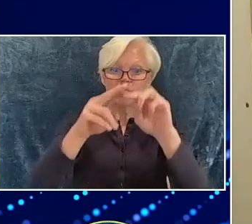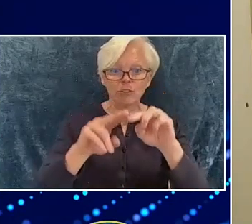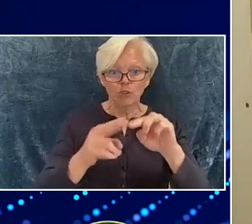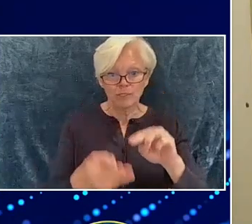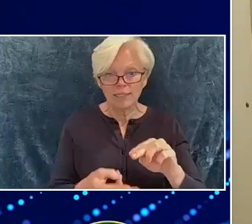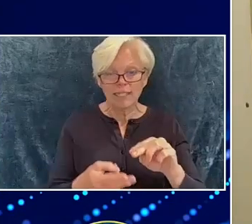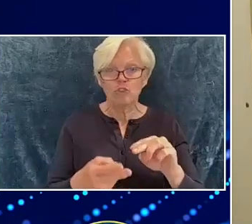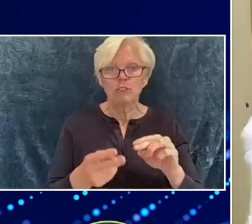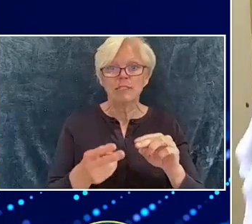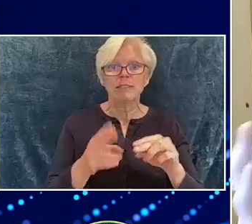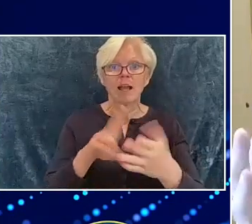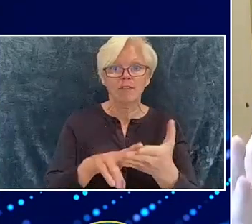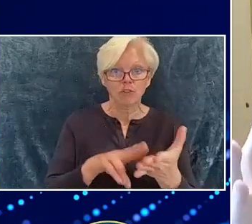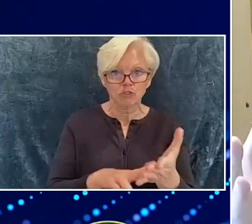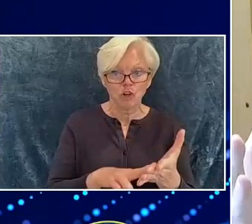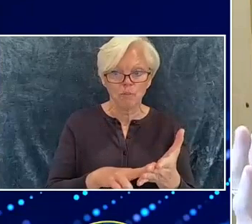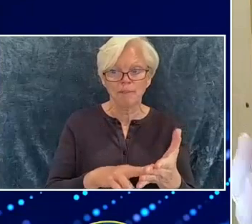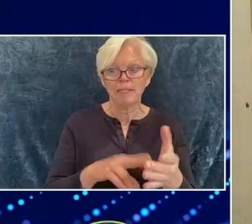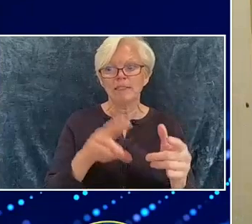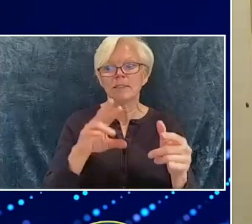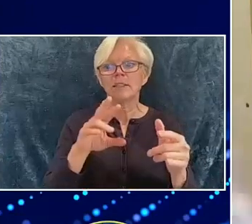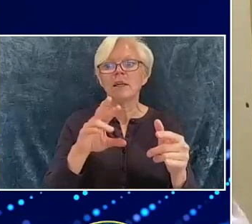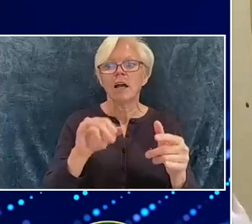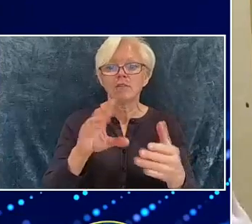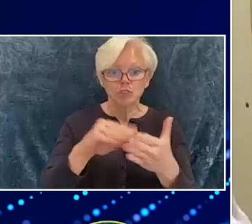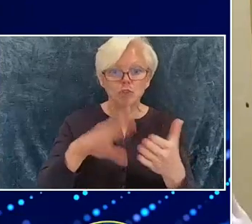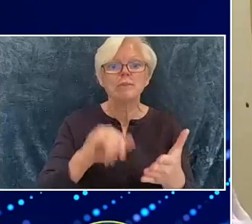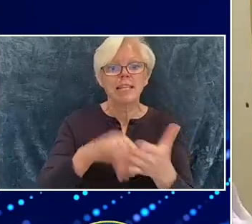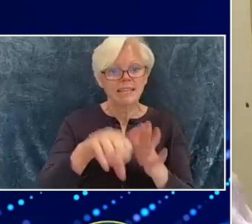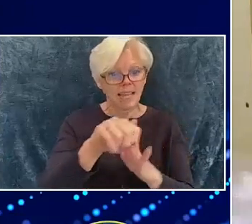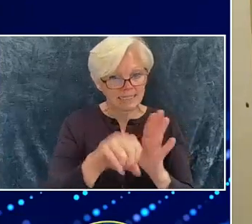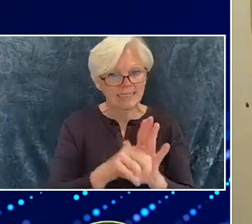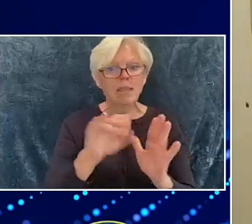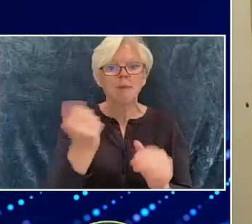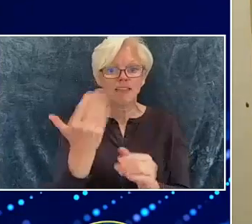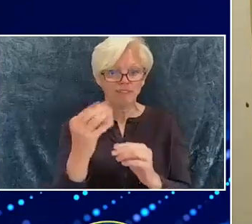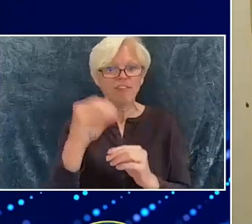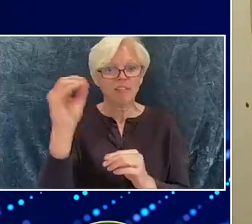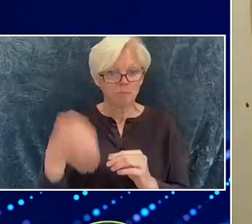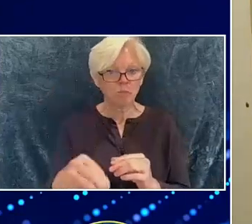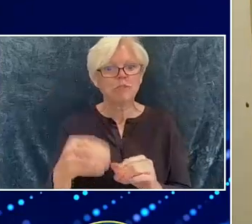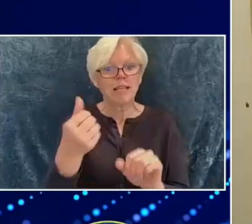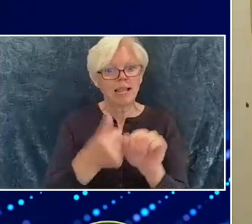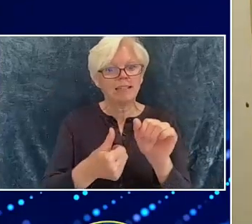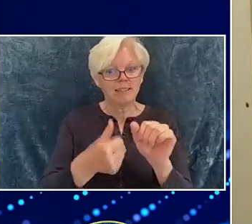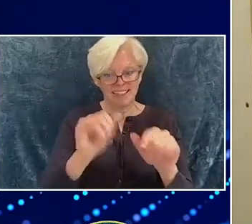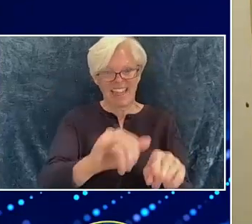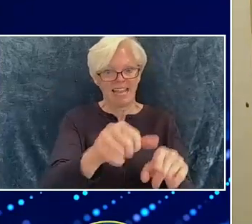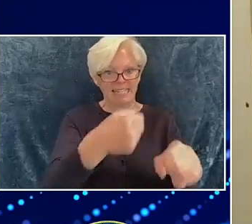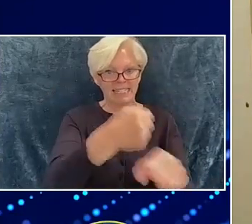that state by 15% in a year, that they would be subject to direct authorization, or at the point where an institution